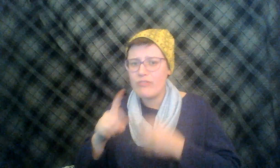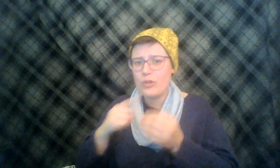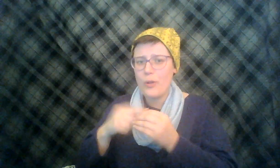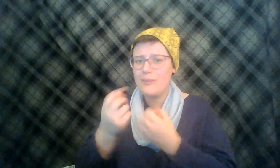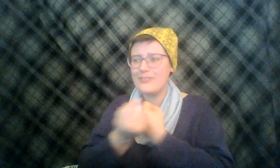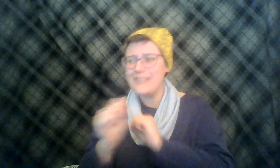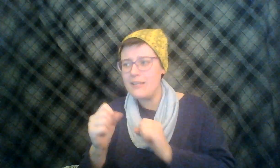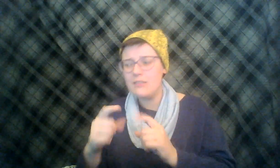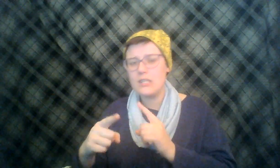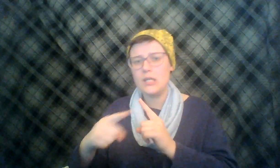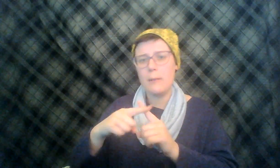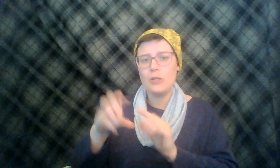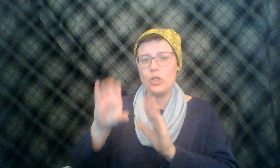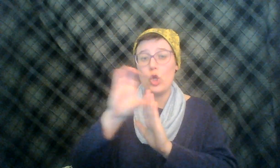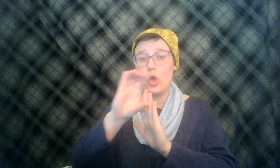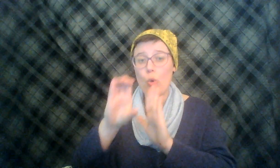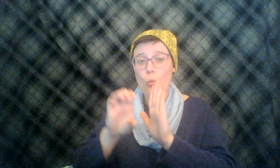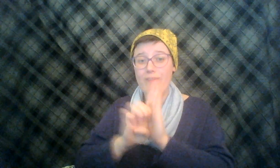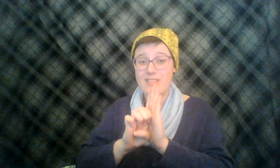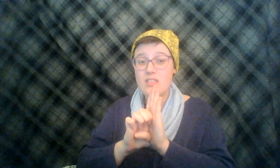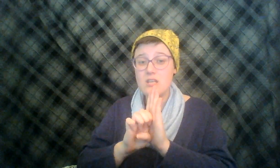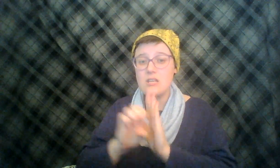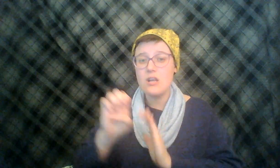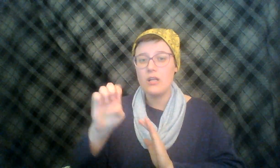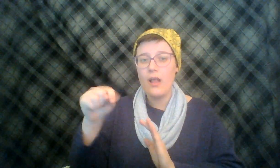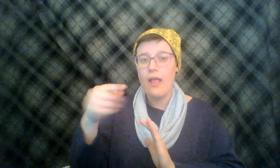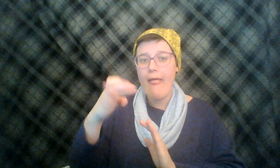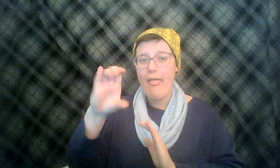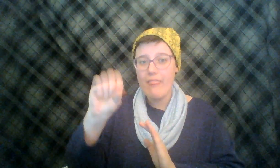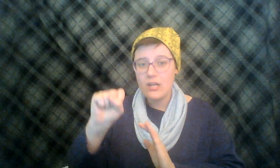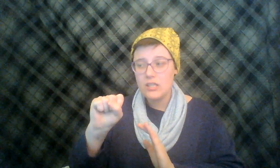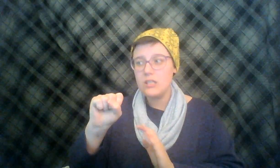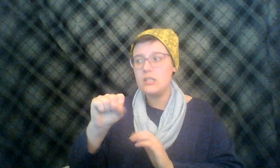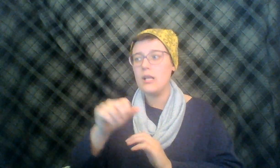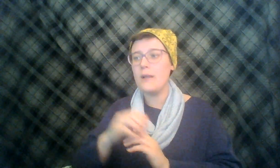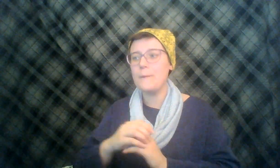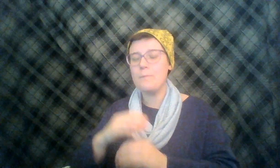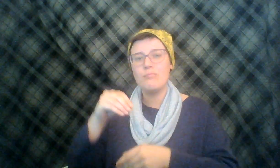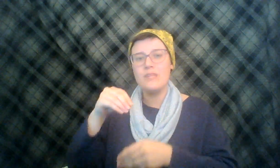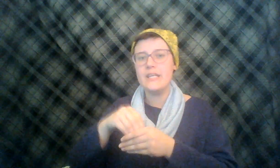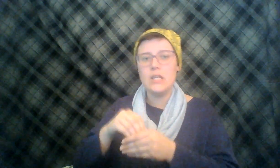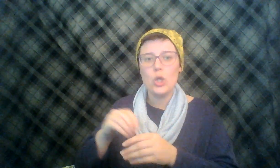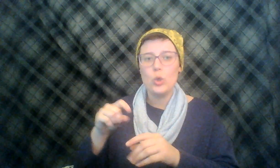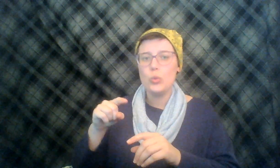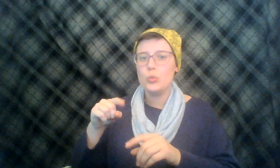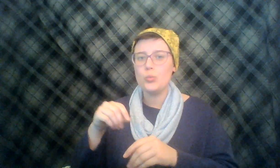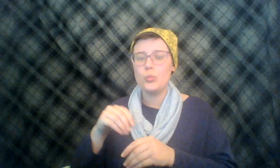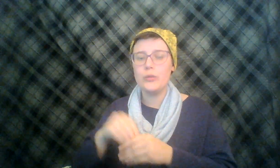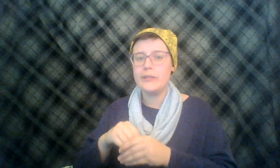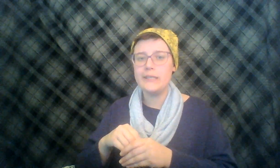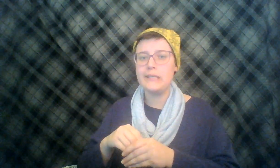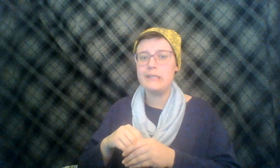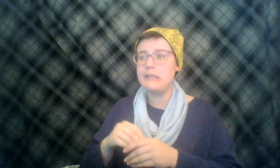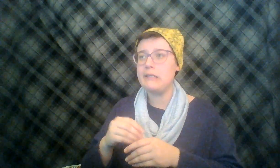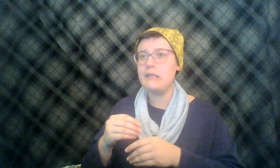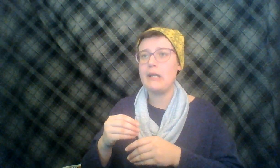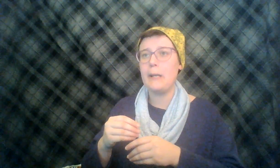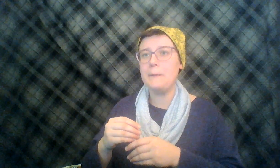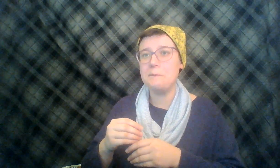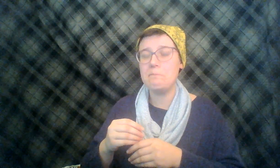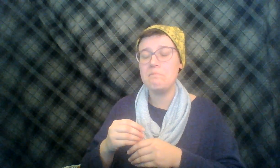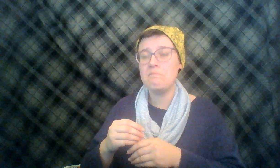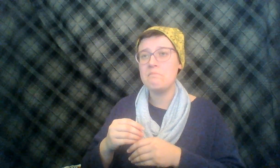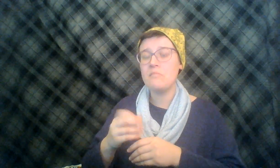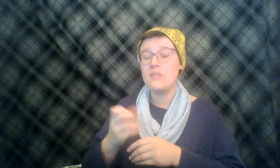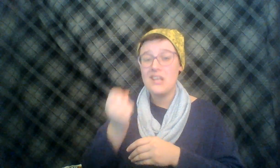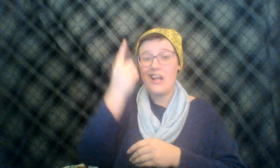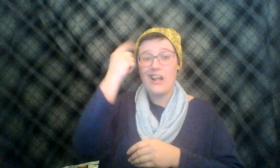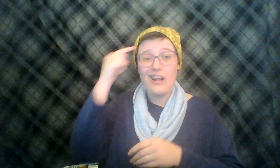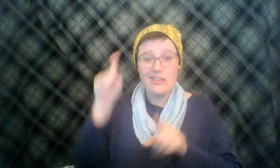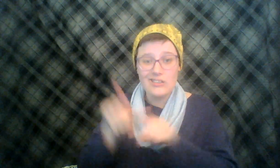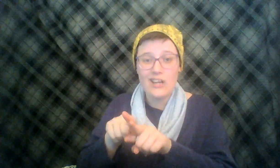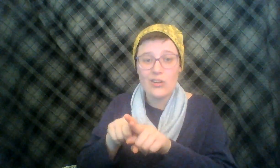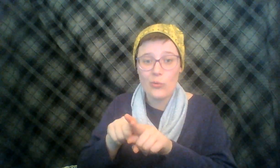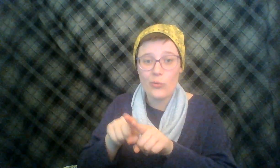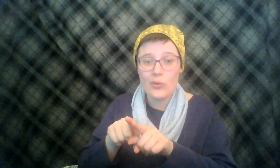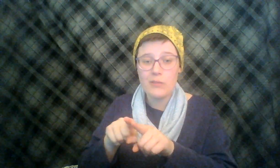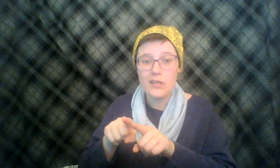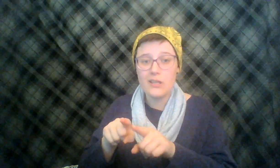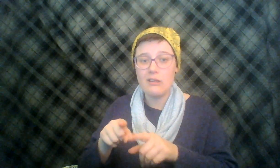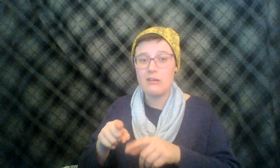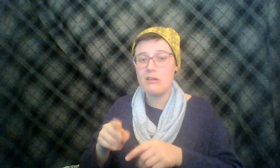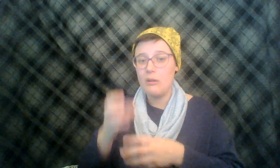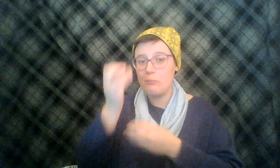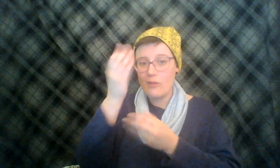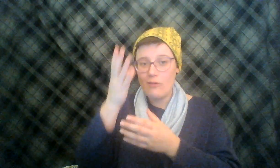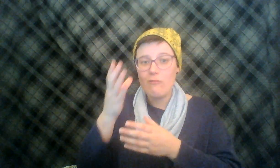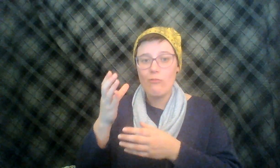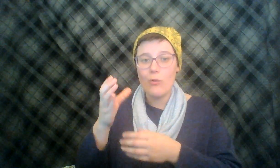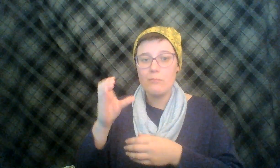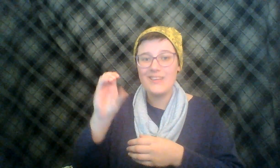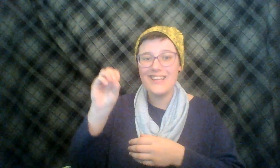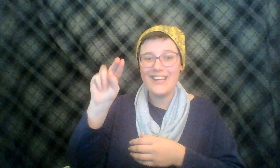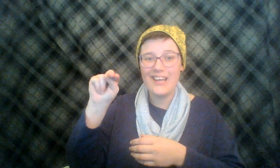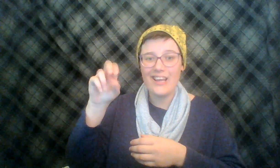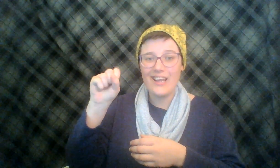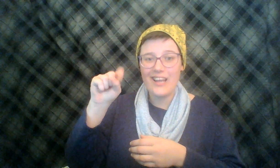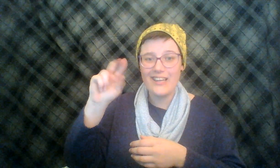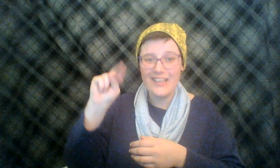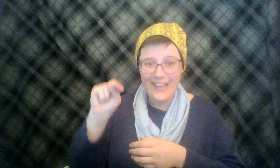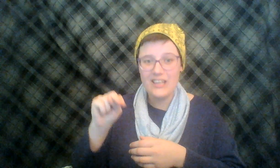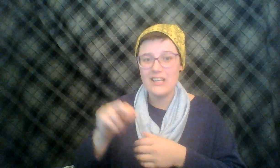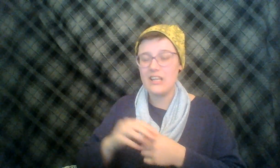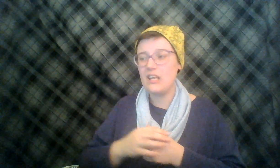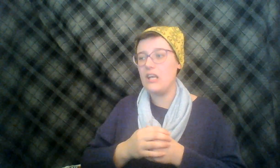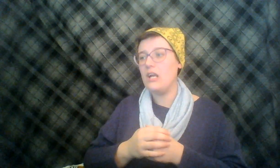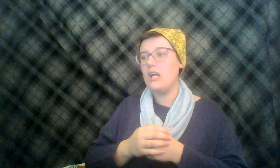There are safety concerns as well as ethics involved in informed consent.